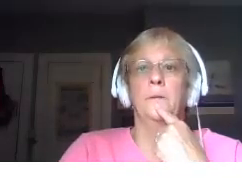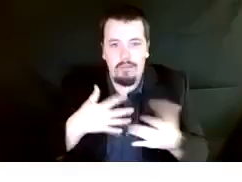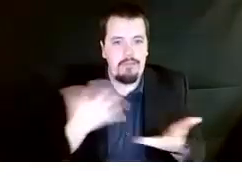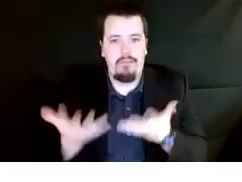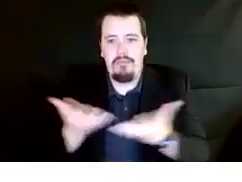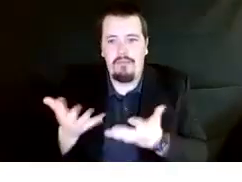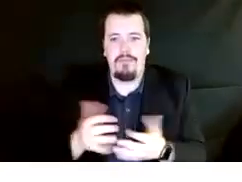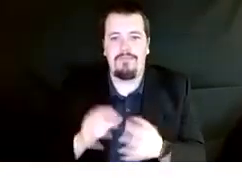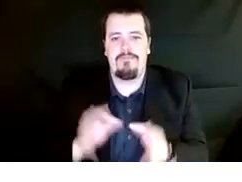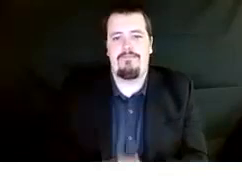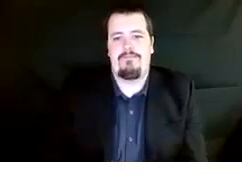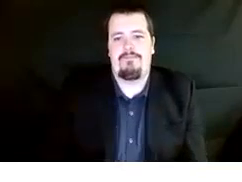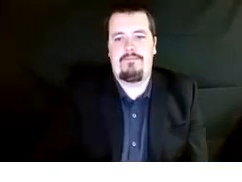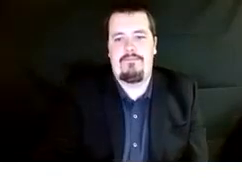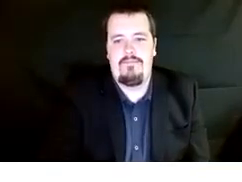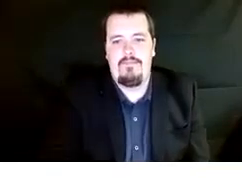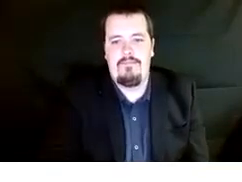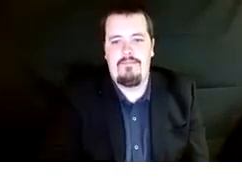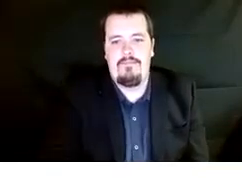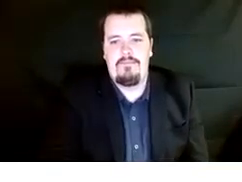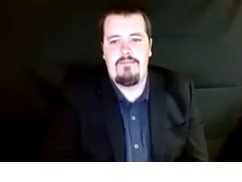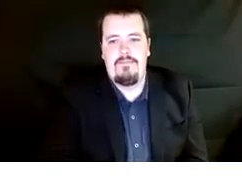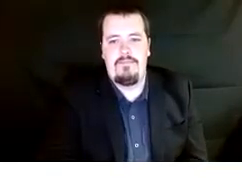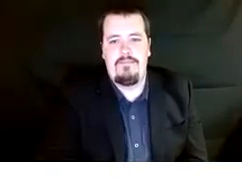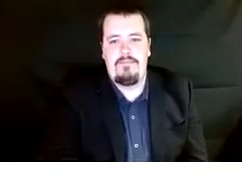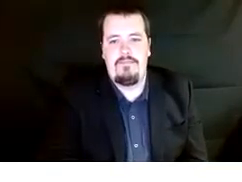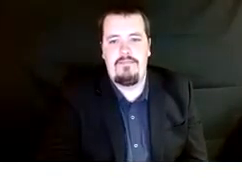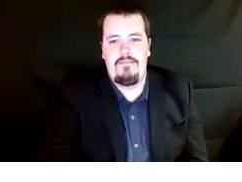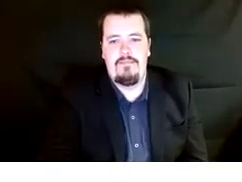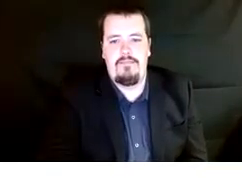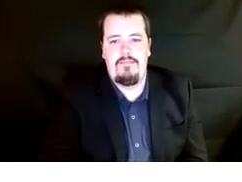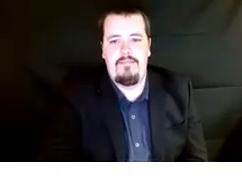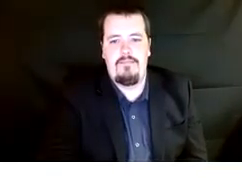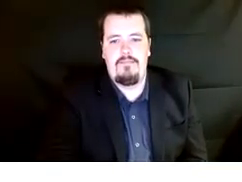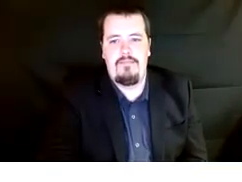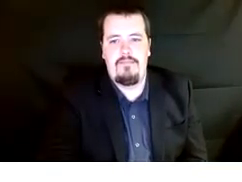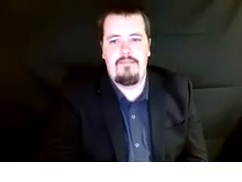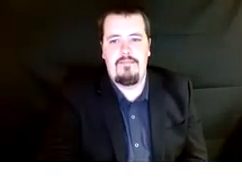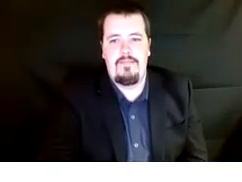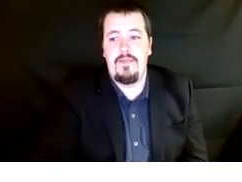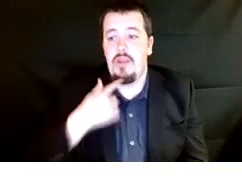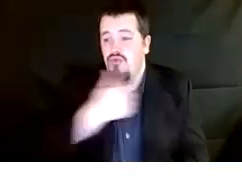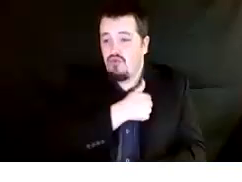okay so thank you sorry for the technical um challenges and as we ..if we get